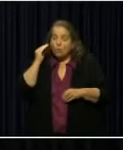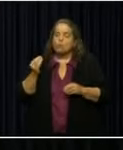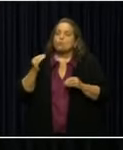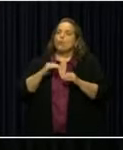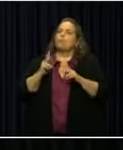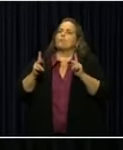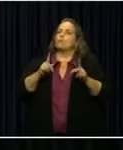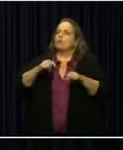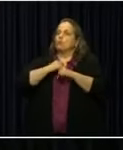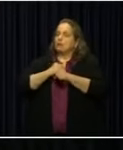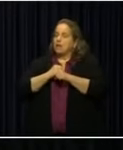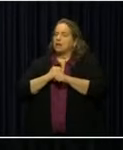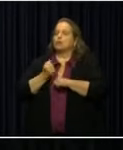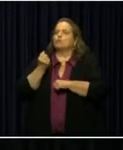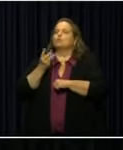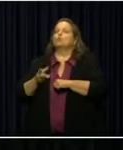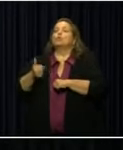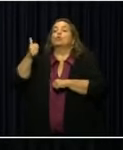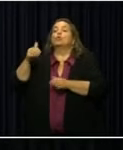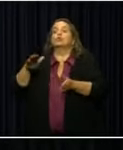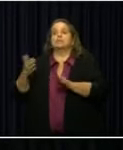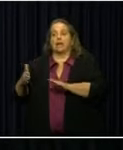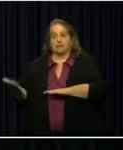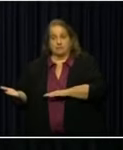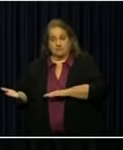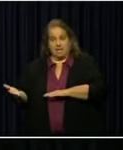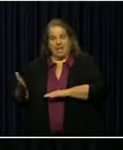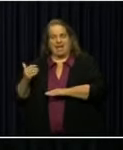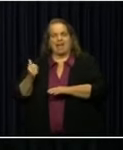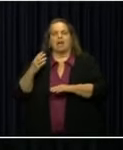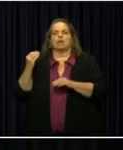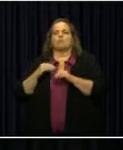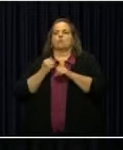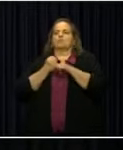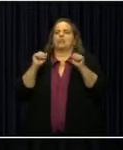HELPING US ONE, ISN'T THAT SOMETHING THAT WE KEEP DOING AND